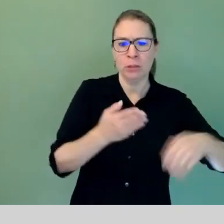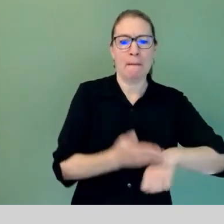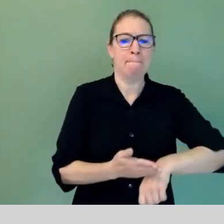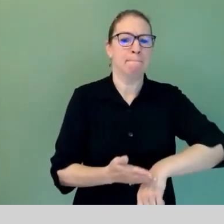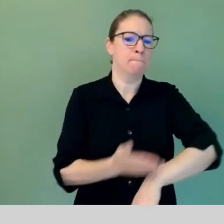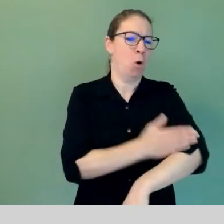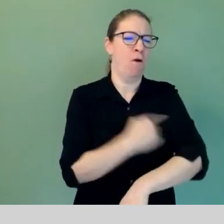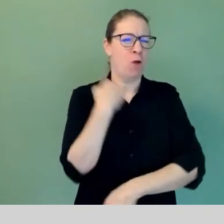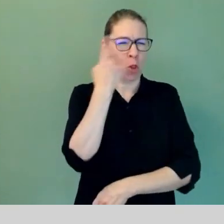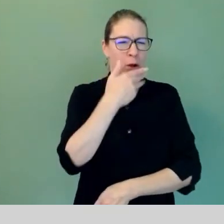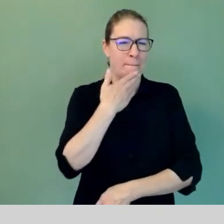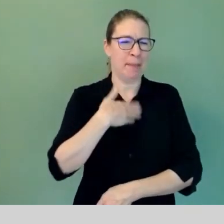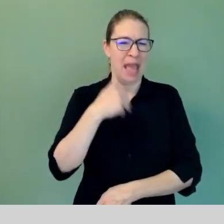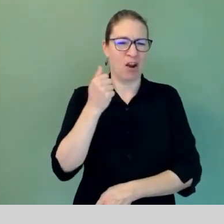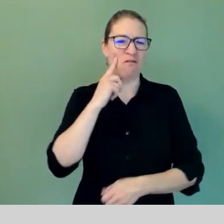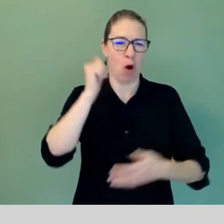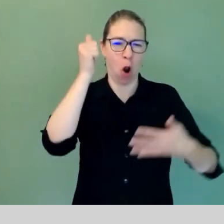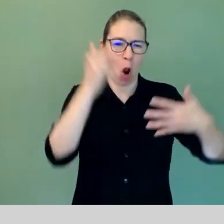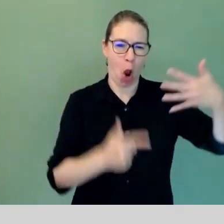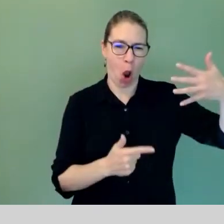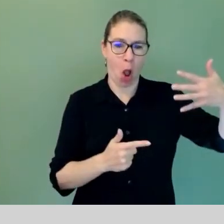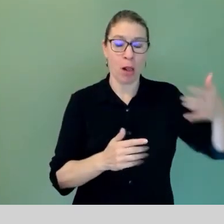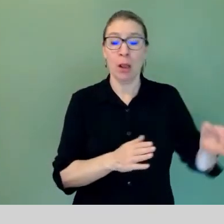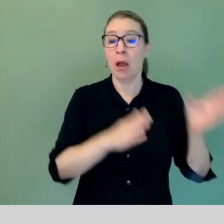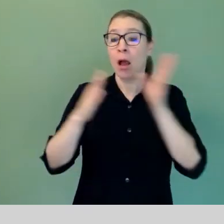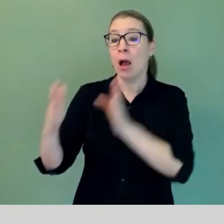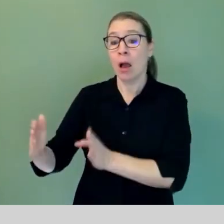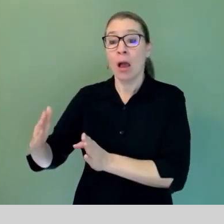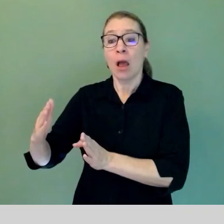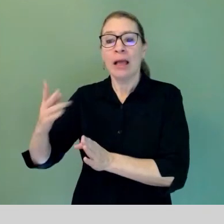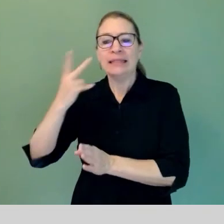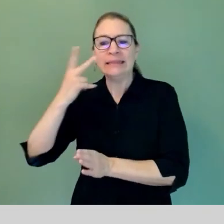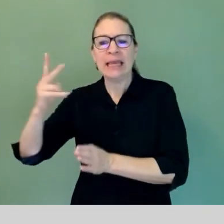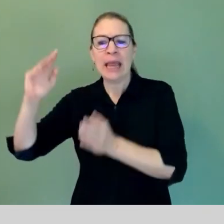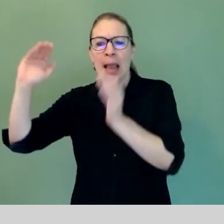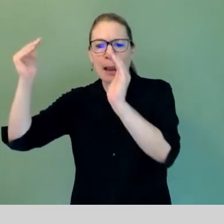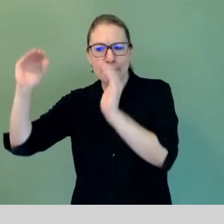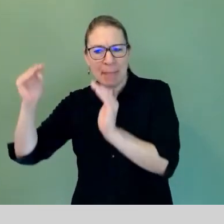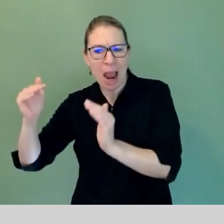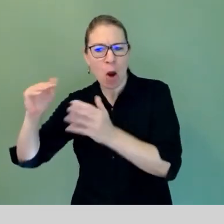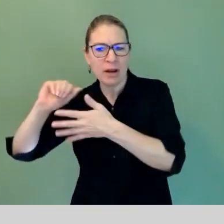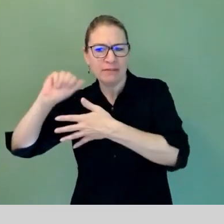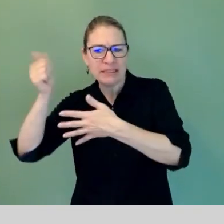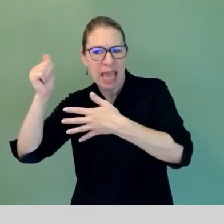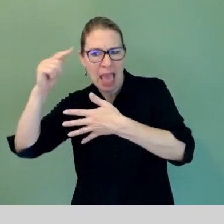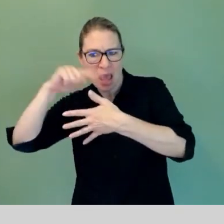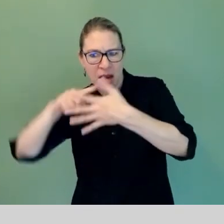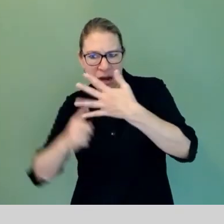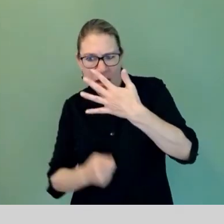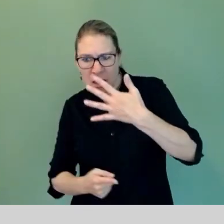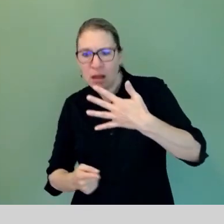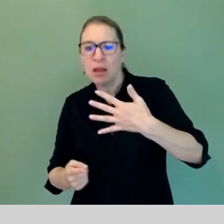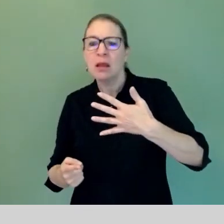a lot, a lot better for every single class. And on the right, we see, we have a comparative study between